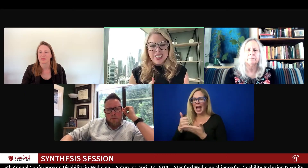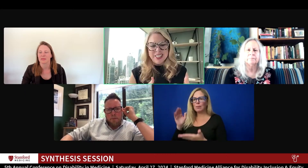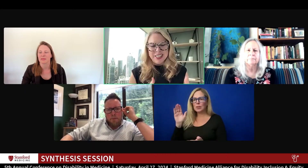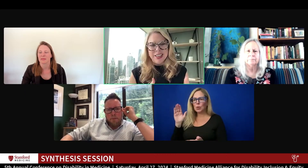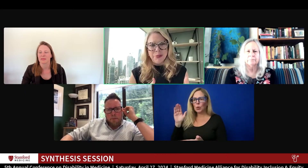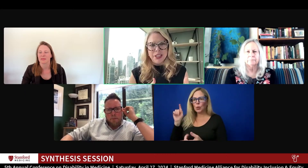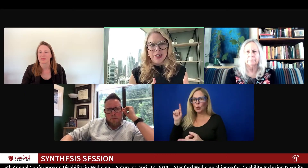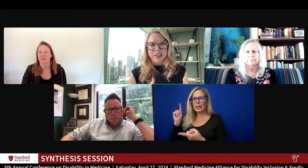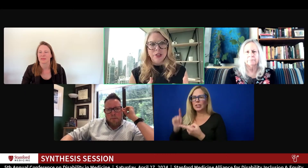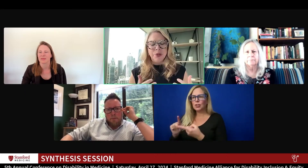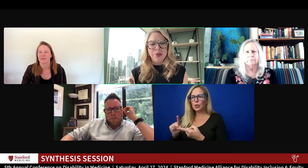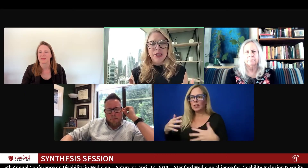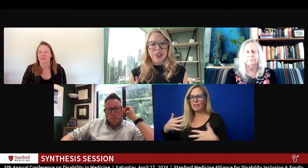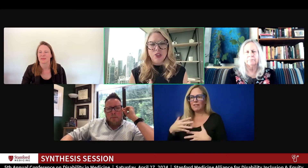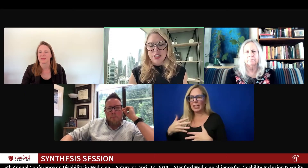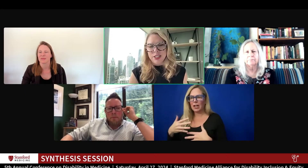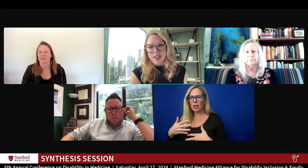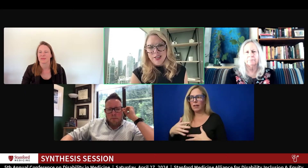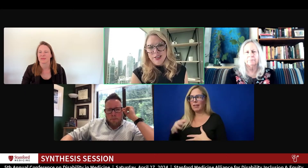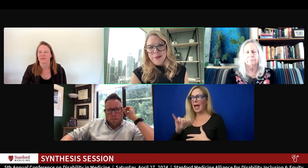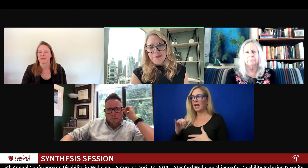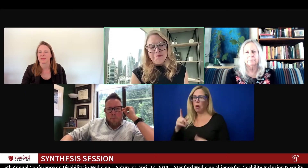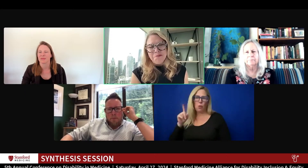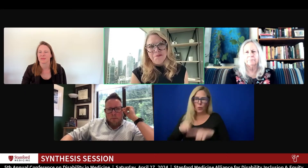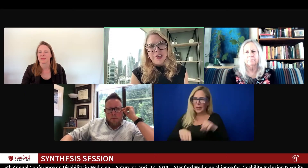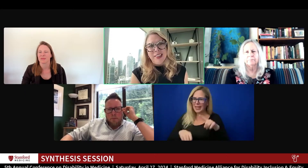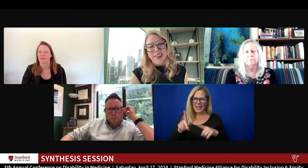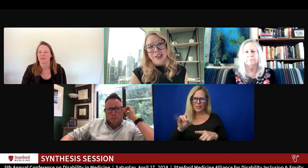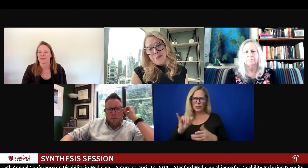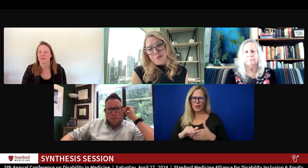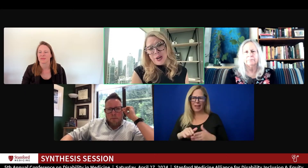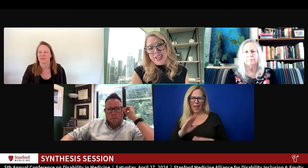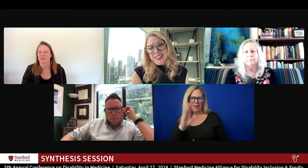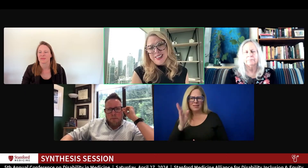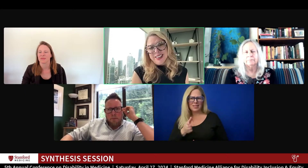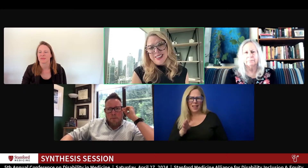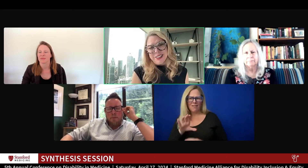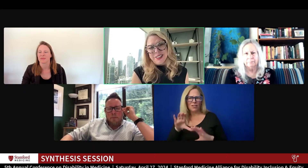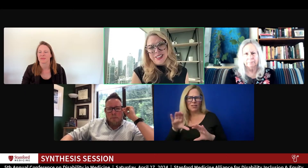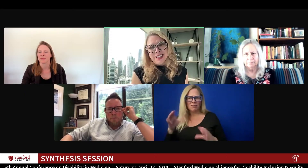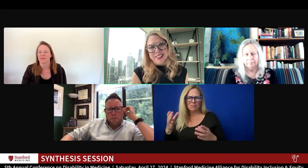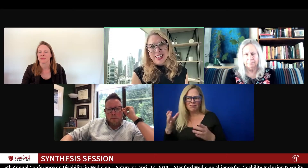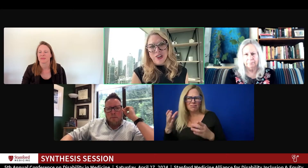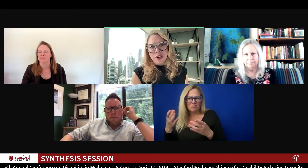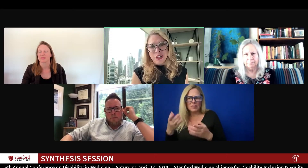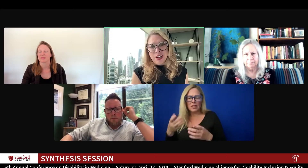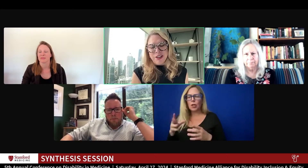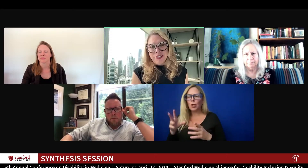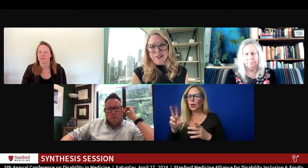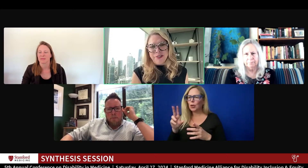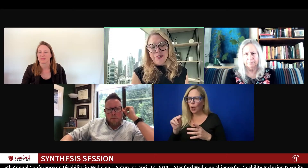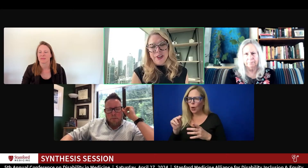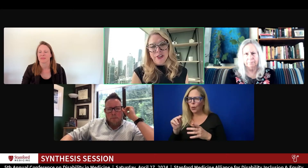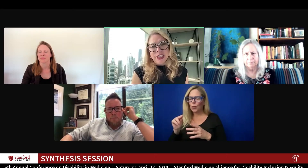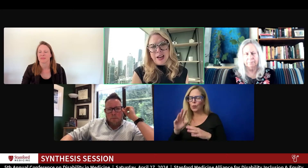this because it hasn't been done. So it's really just, I think, breaking the cycle of fear that's